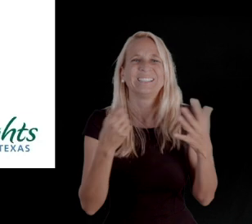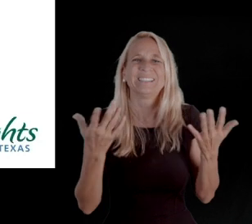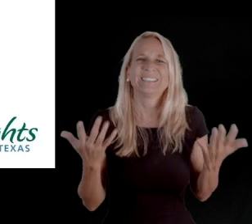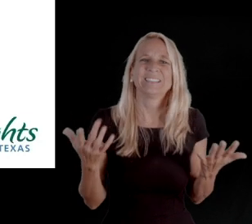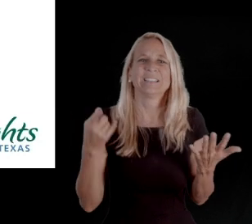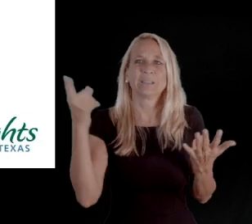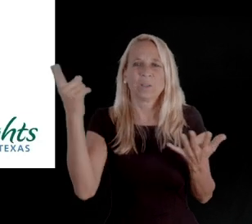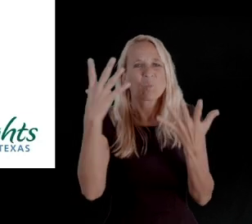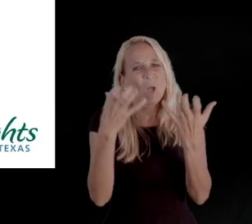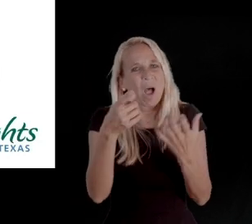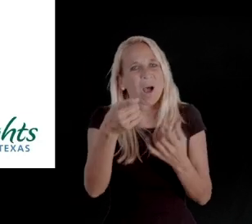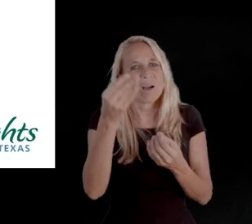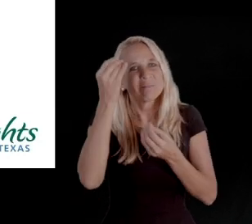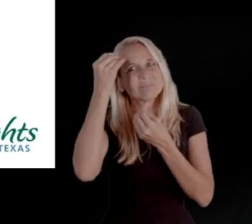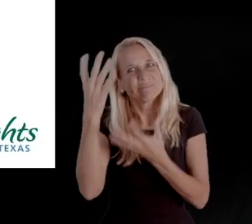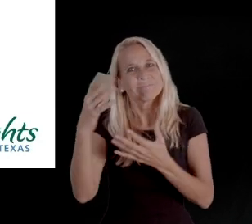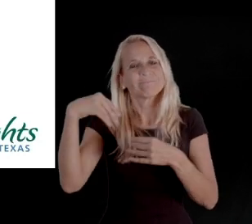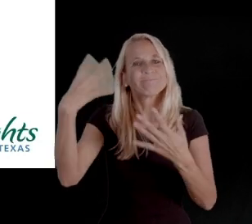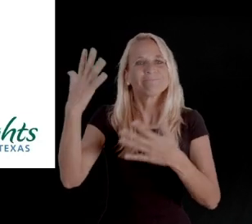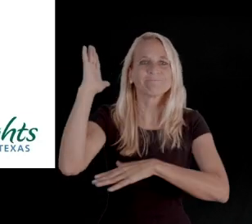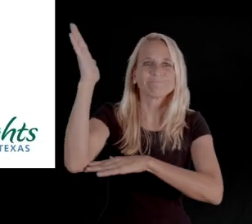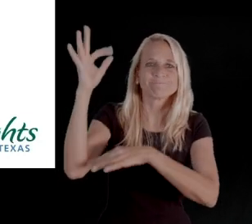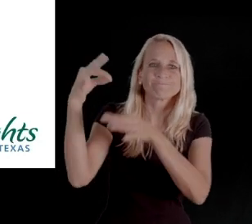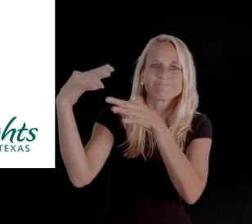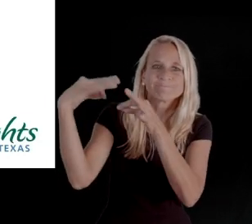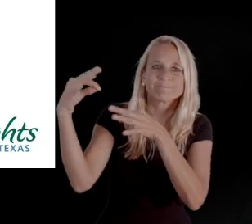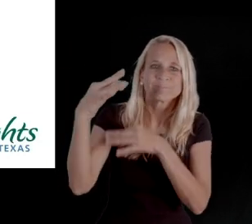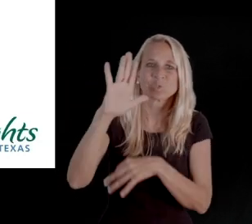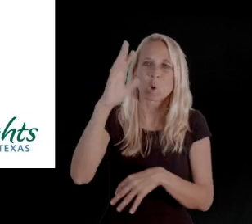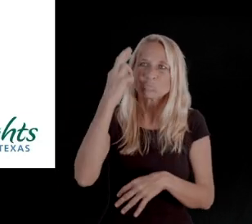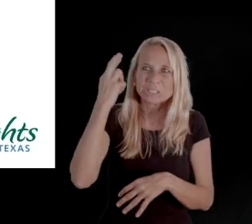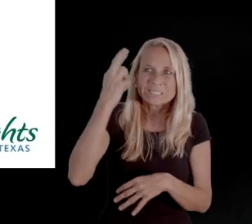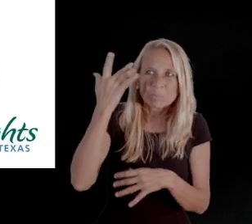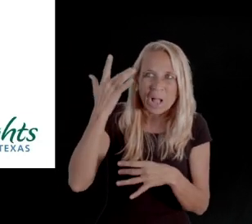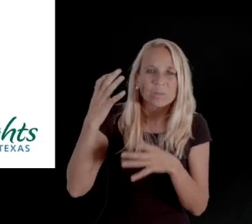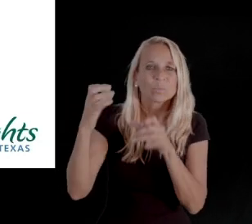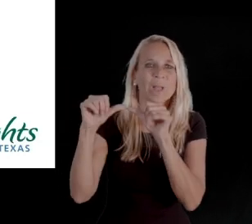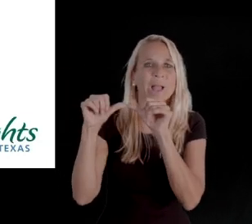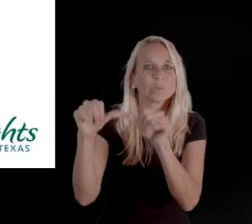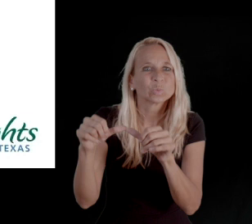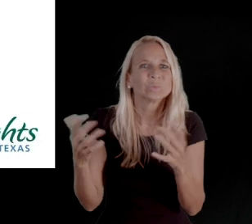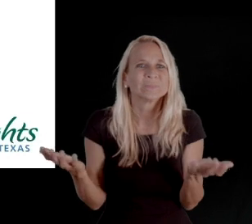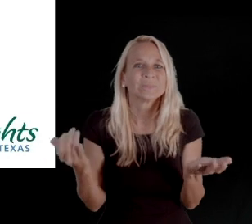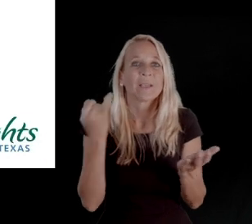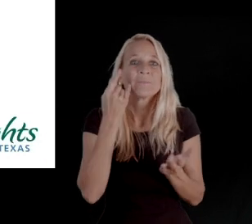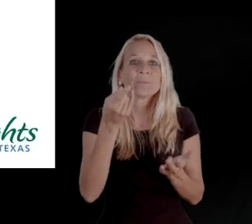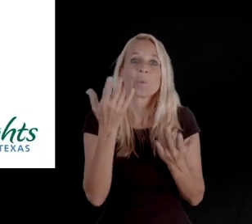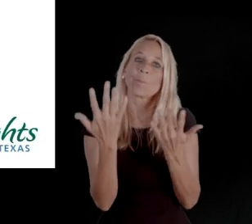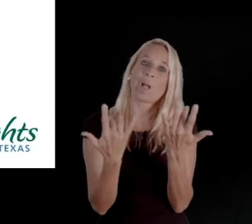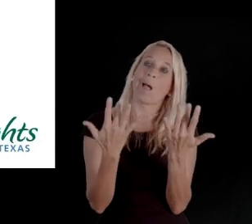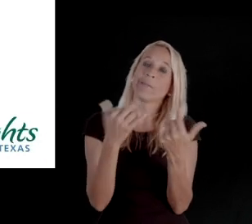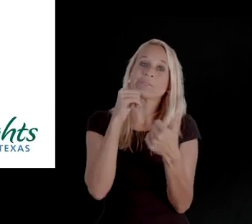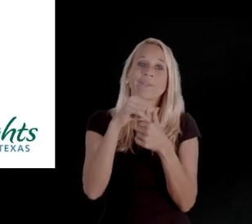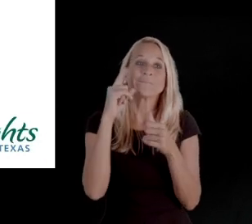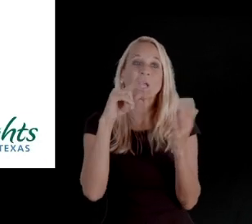there to provide testimony, that's your reason to ask for a continuance. If you're waiting for a letter from a doctor and they say